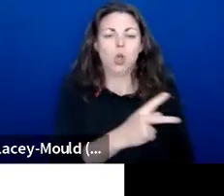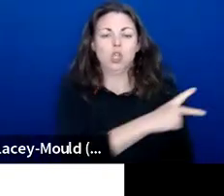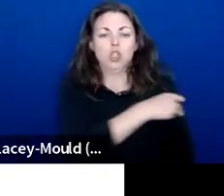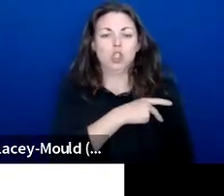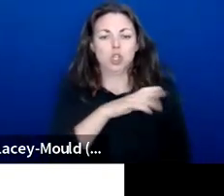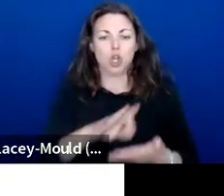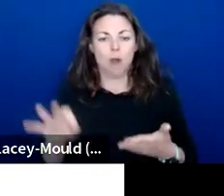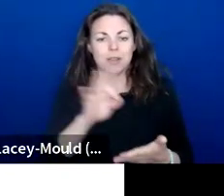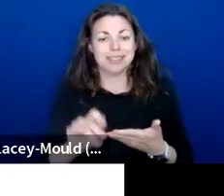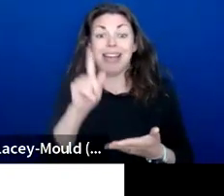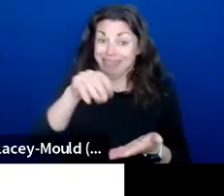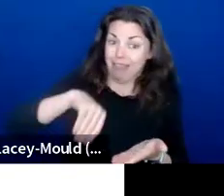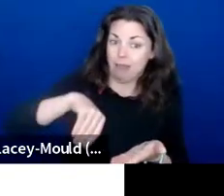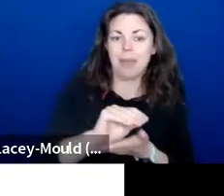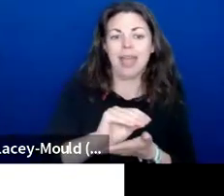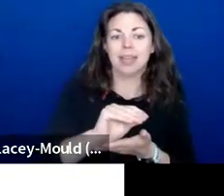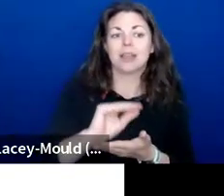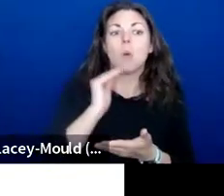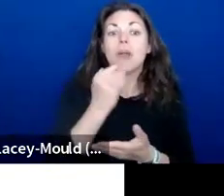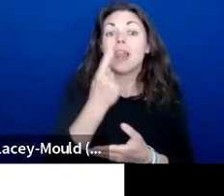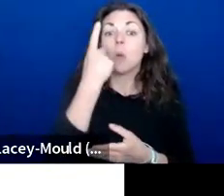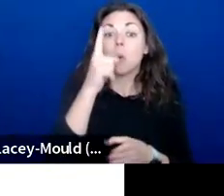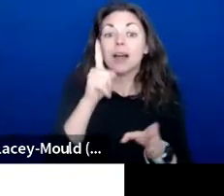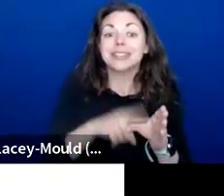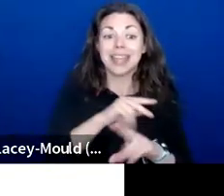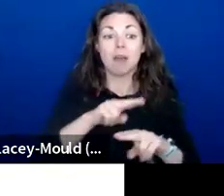and they take at least one full year out of their studies to